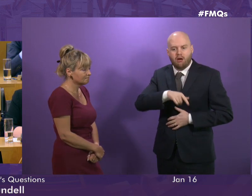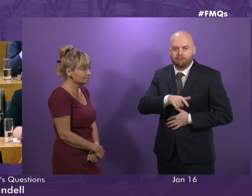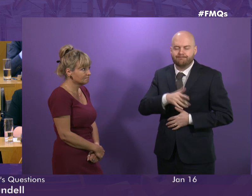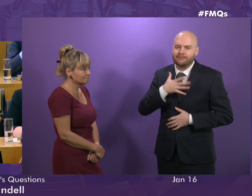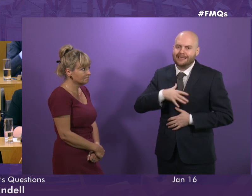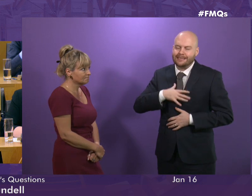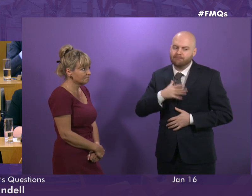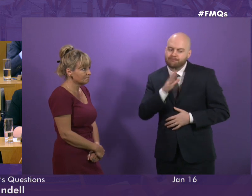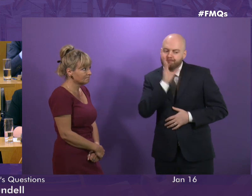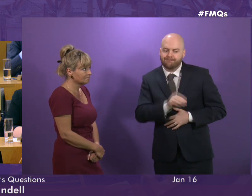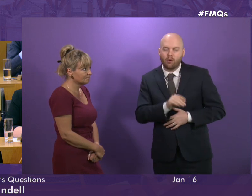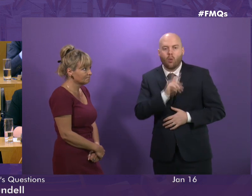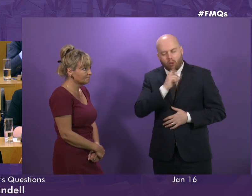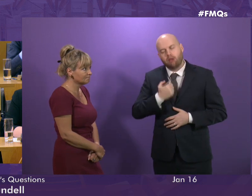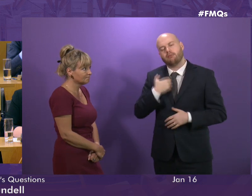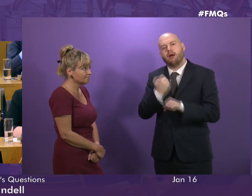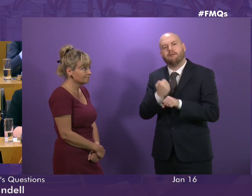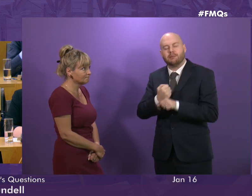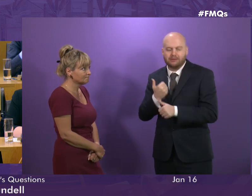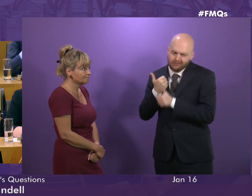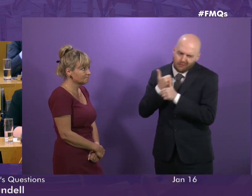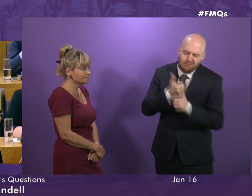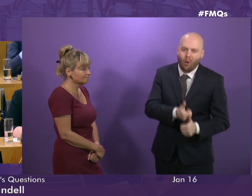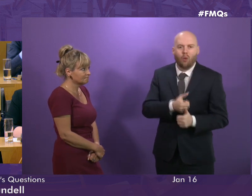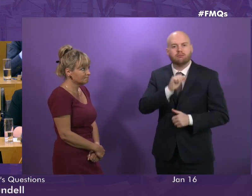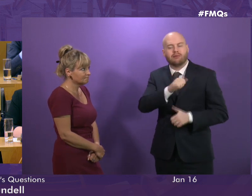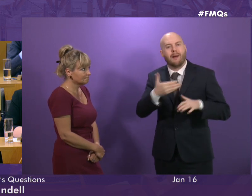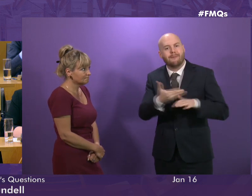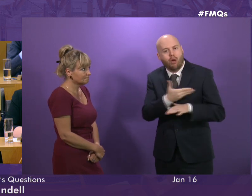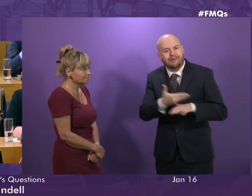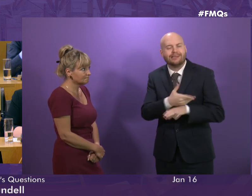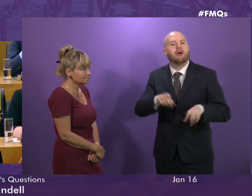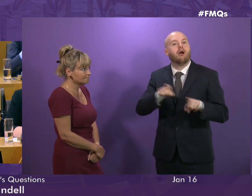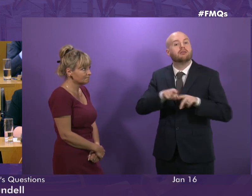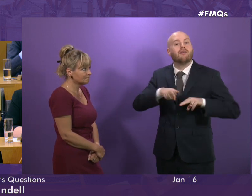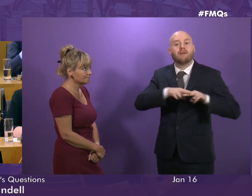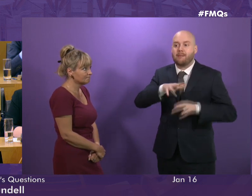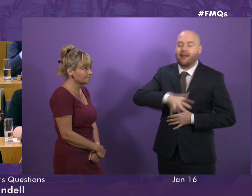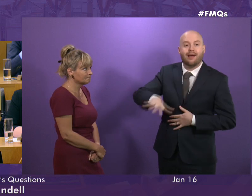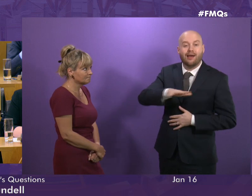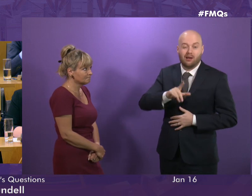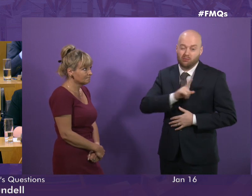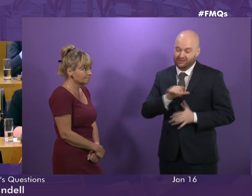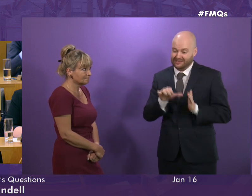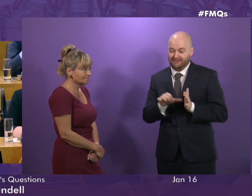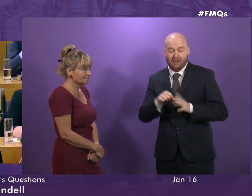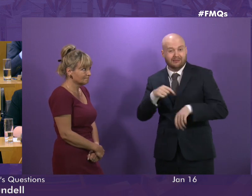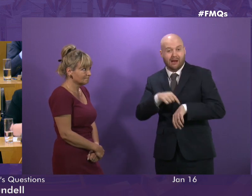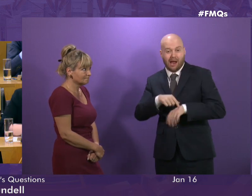support to employees and their families at this difficult time, particularly so soon after the festive period?